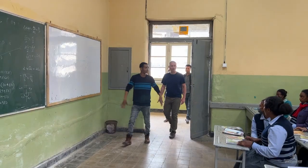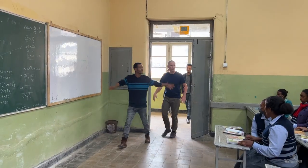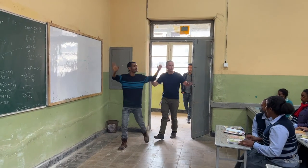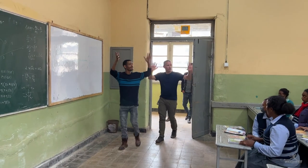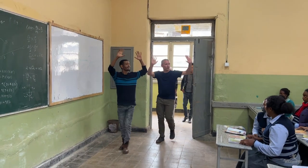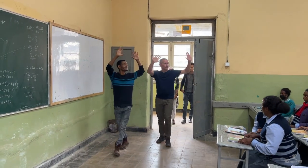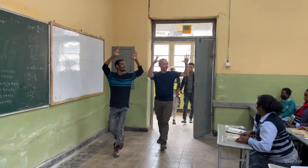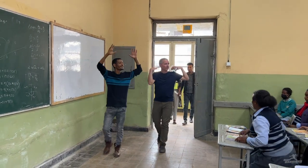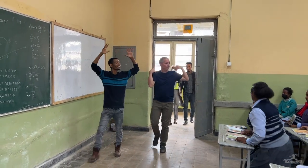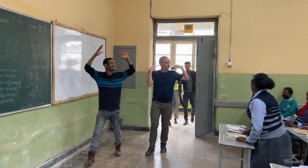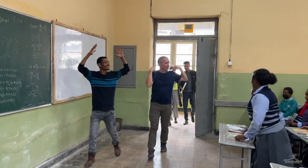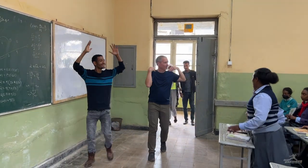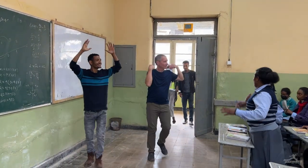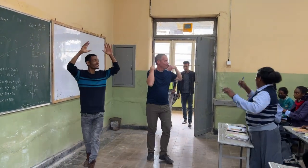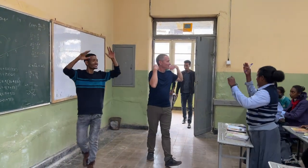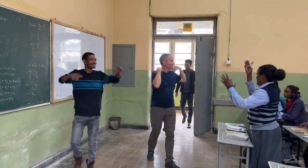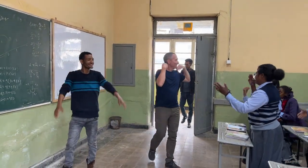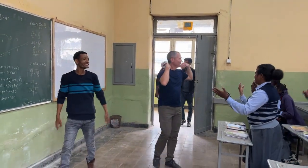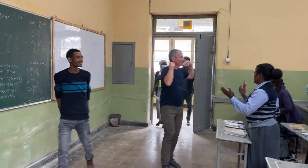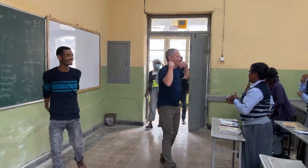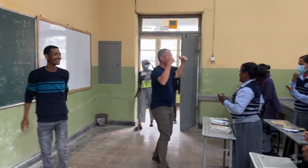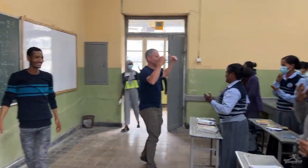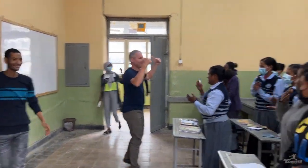Hello, hello everyone!